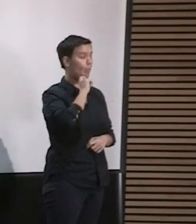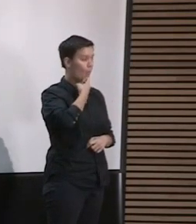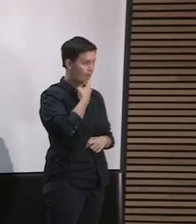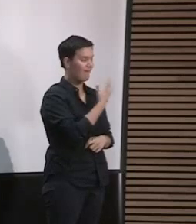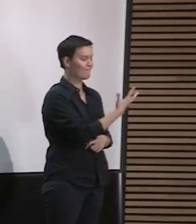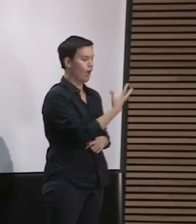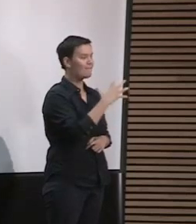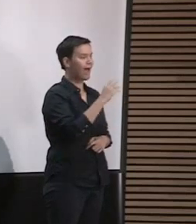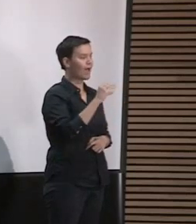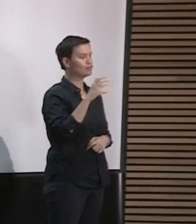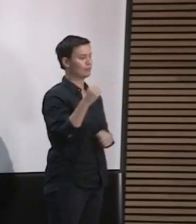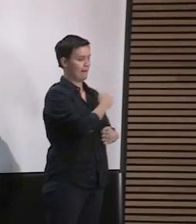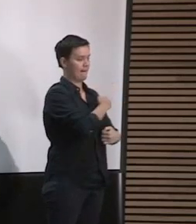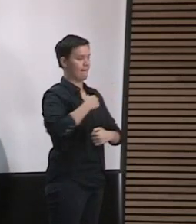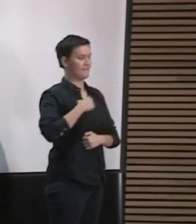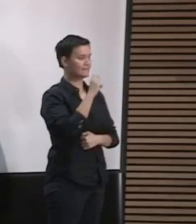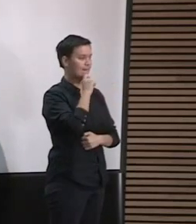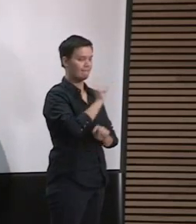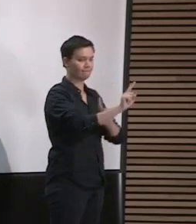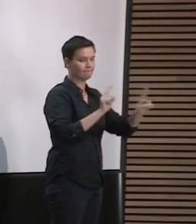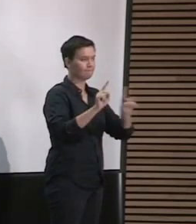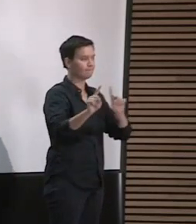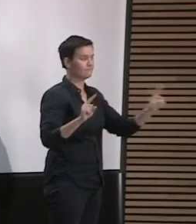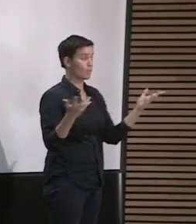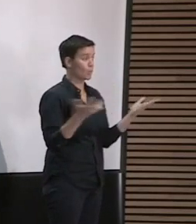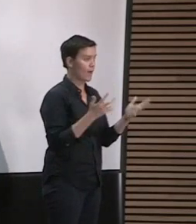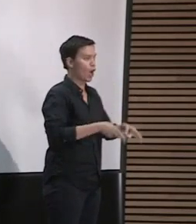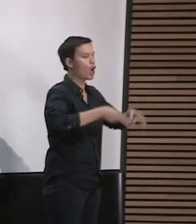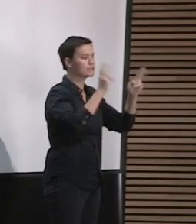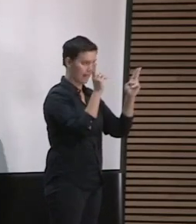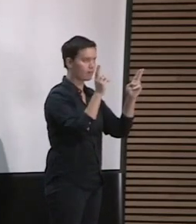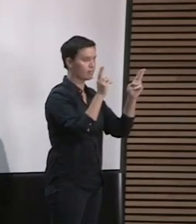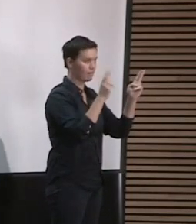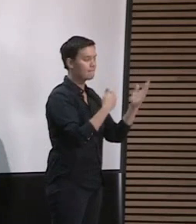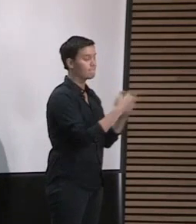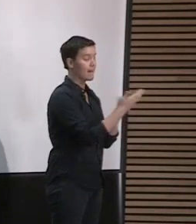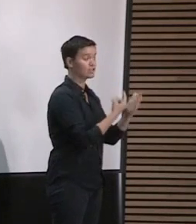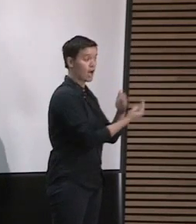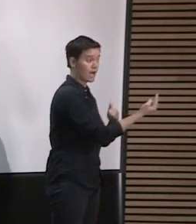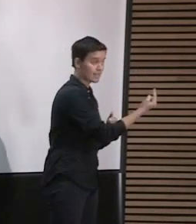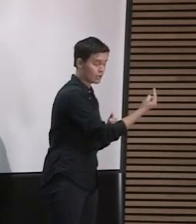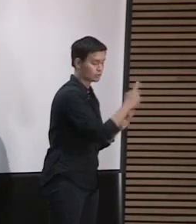government will be deploying around 500 extra Defence Force